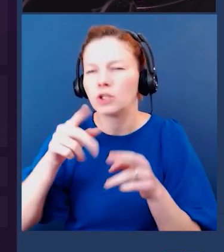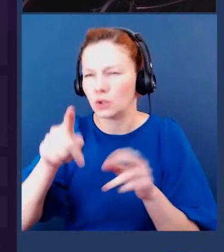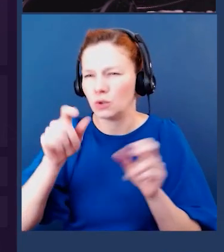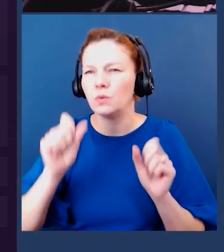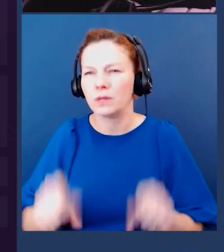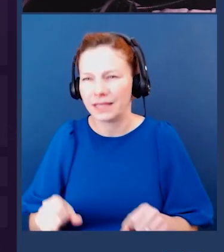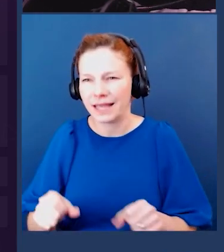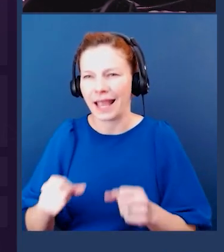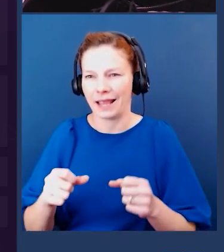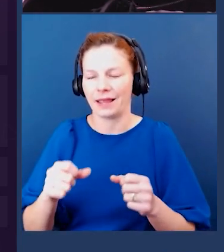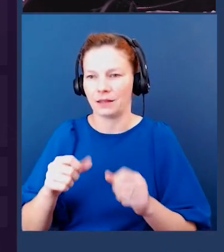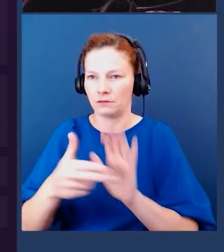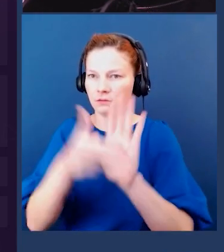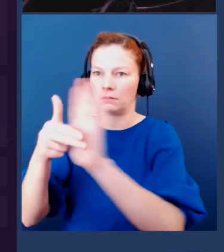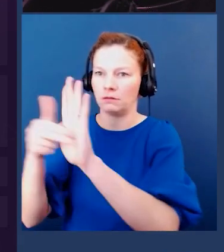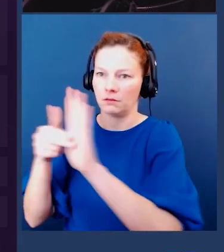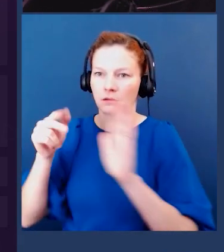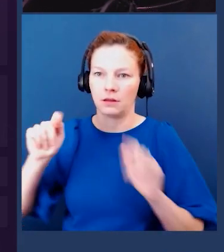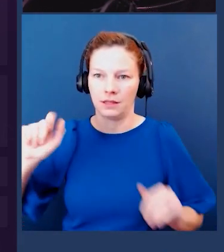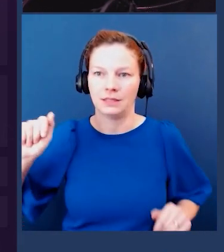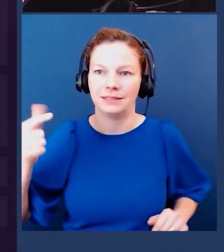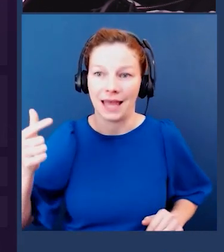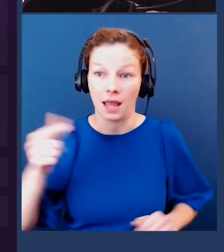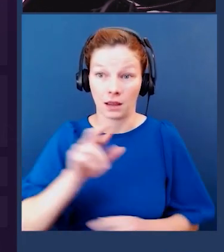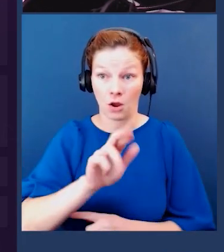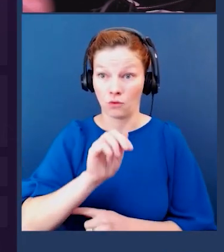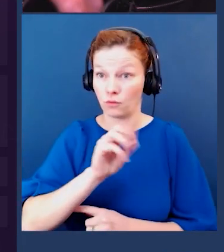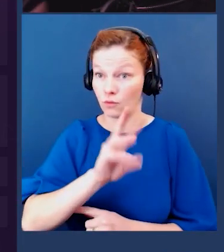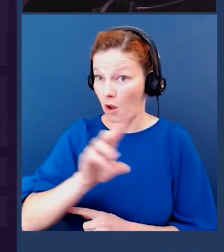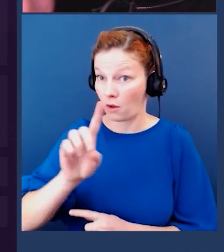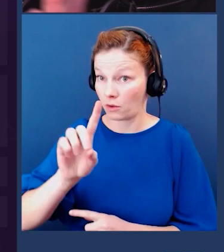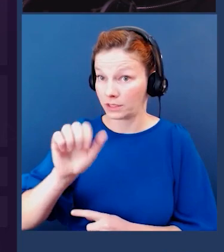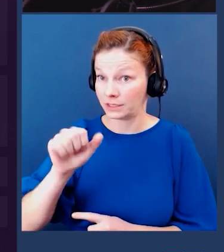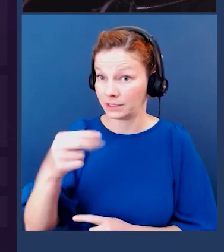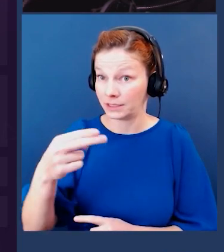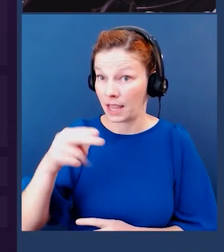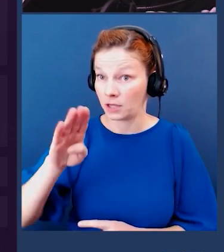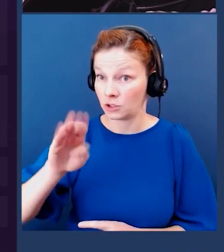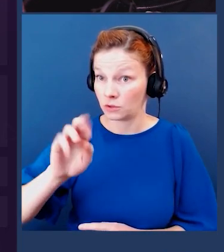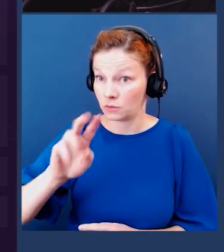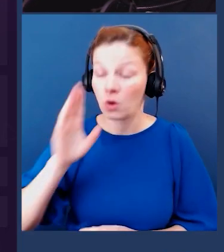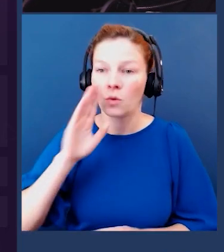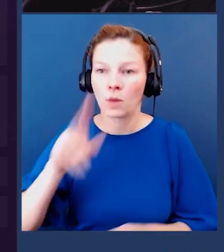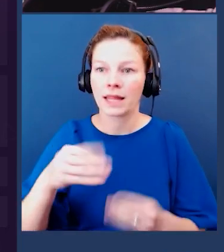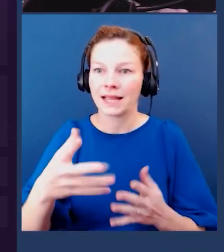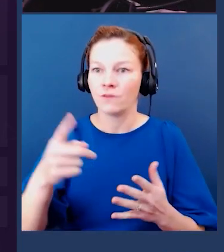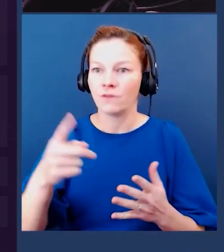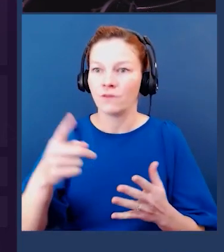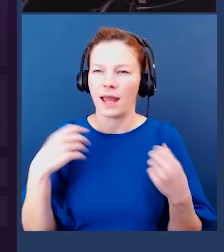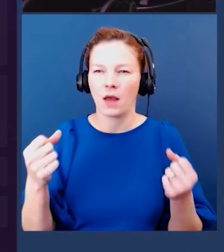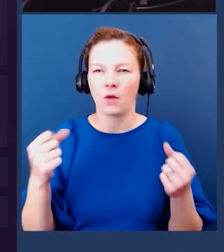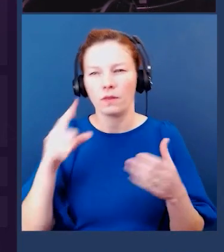The dashboard, the raw dashboard in PlayFab will give you a health check of the entire thing, but with the tagging,